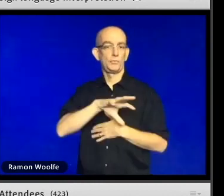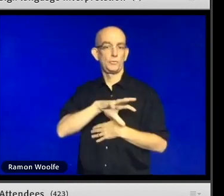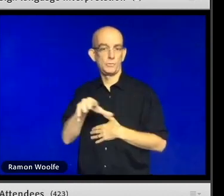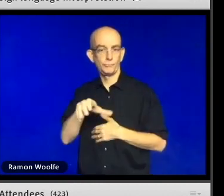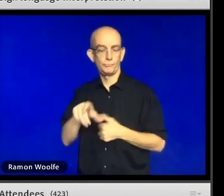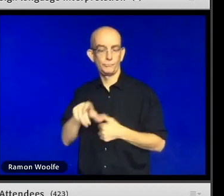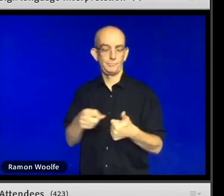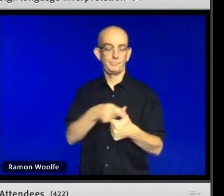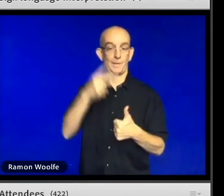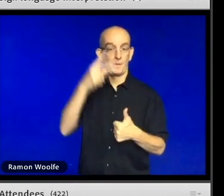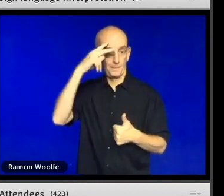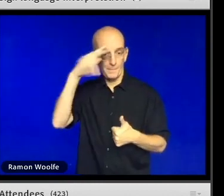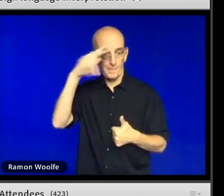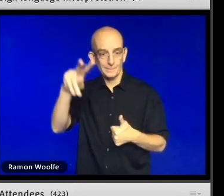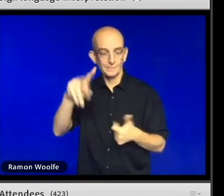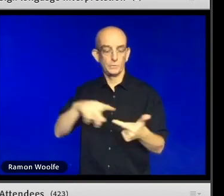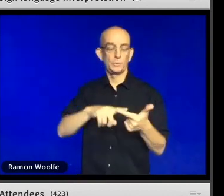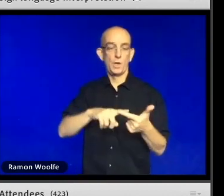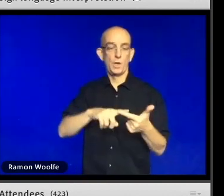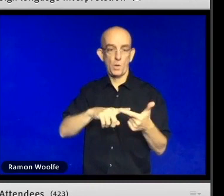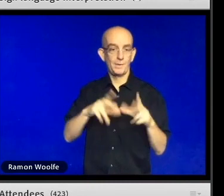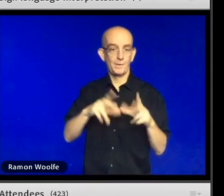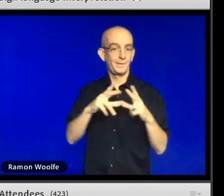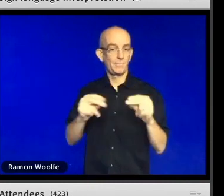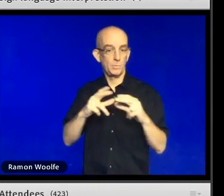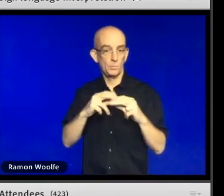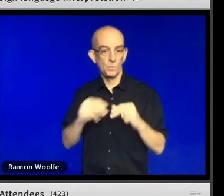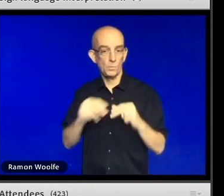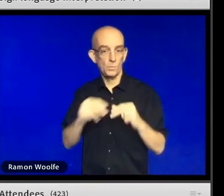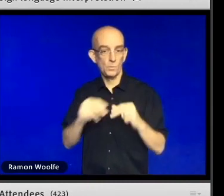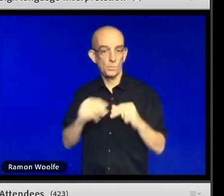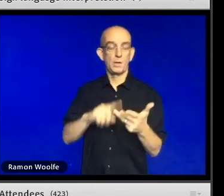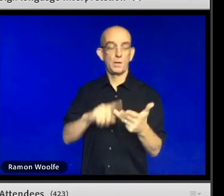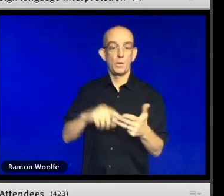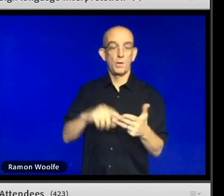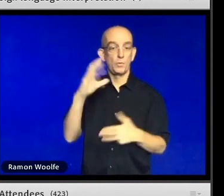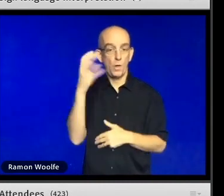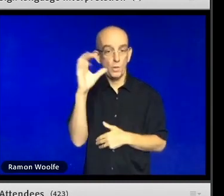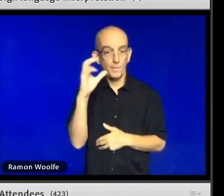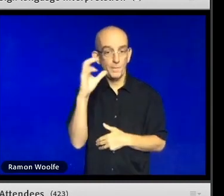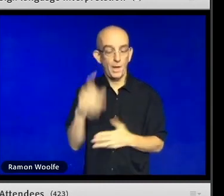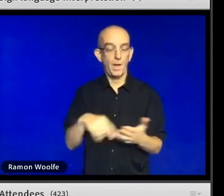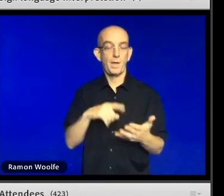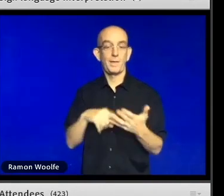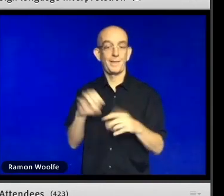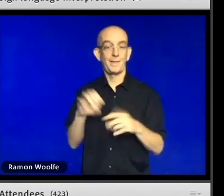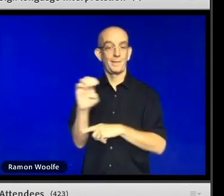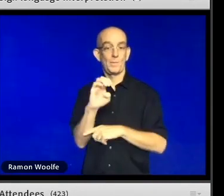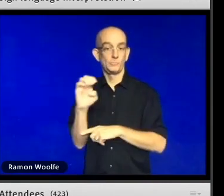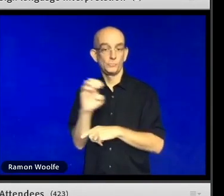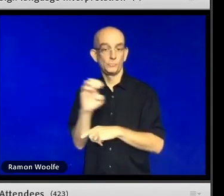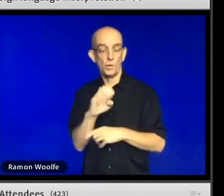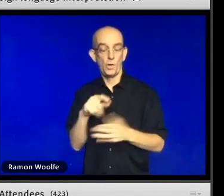focus because most of them migrant persons and they especially are target